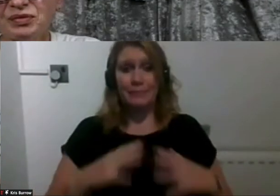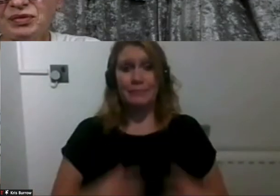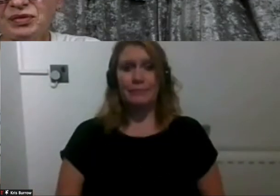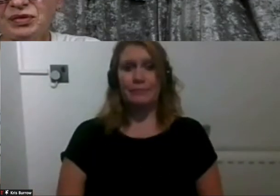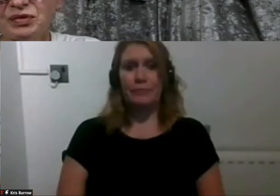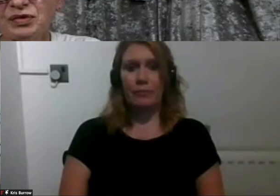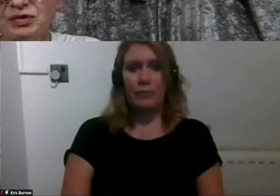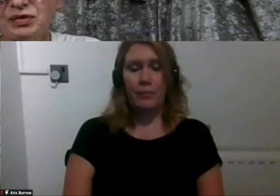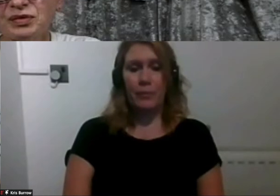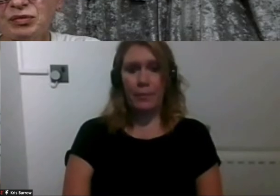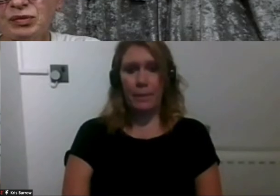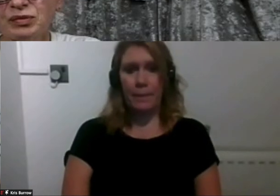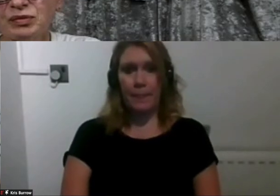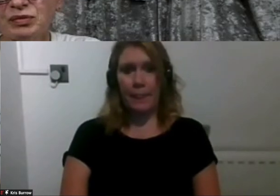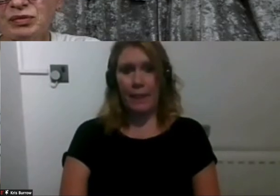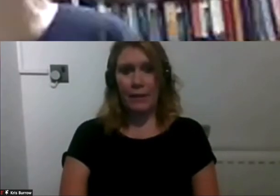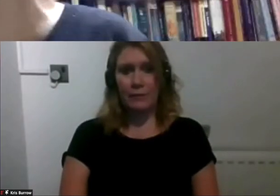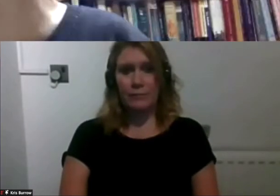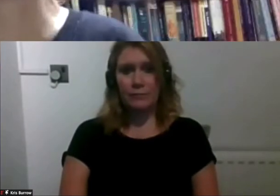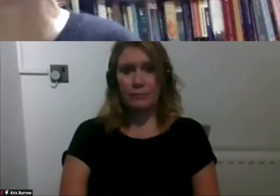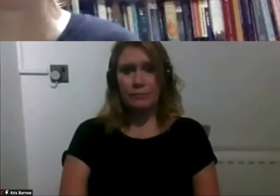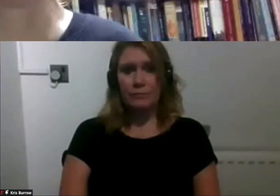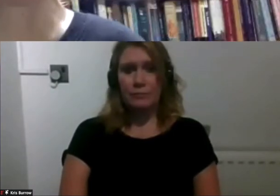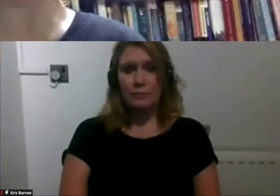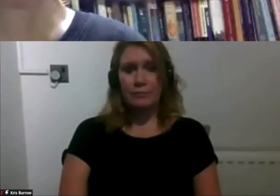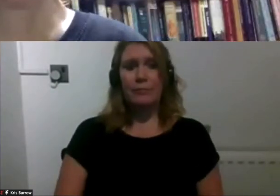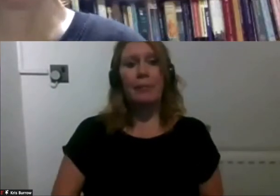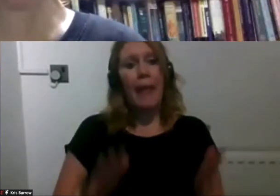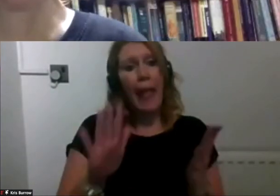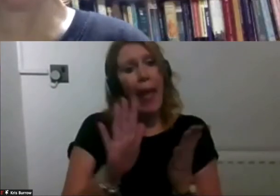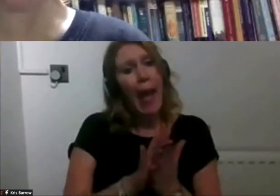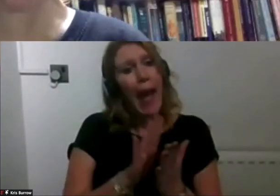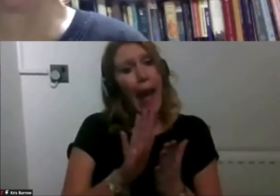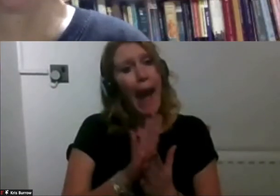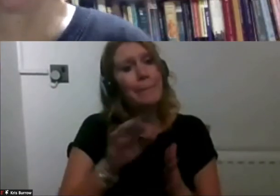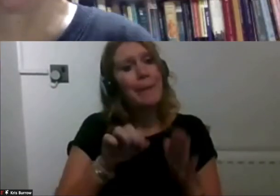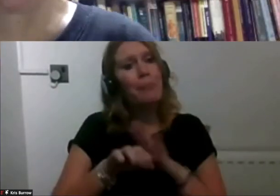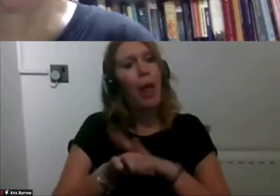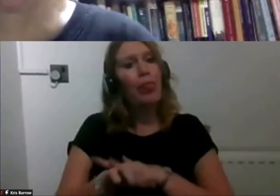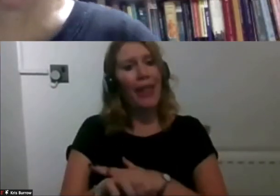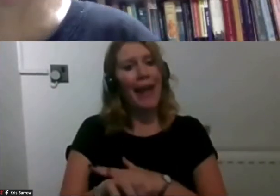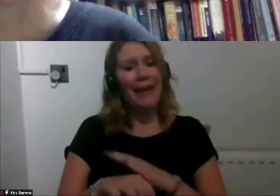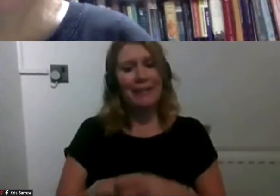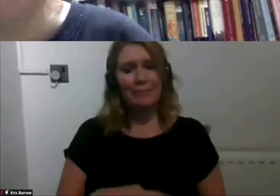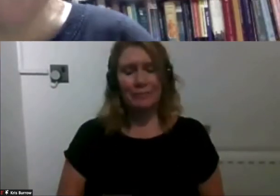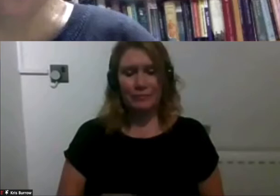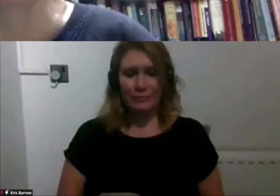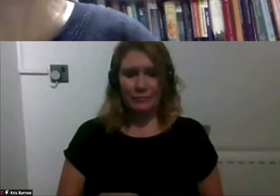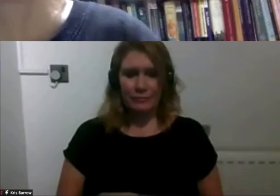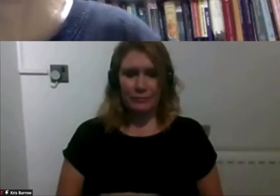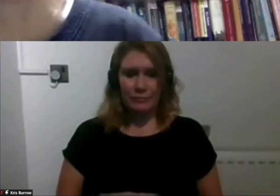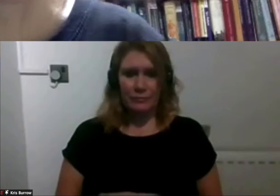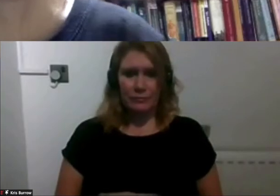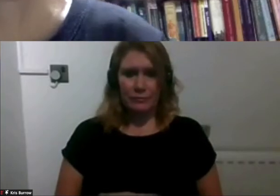Ok in your own time Ellen.